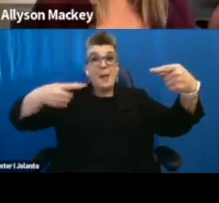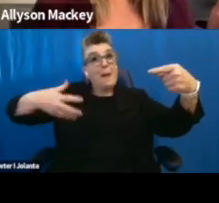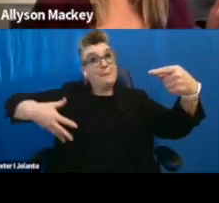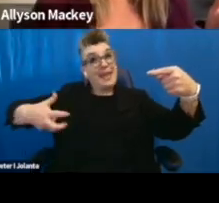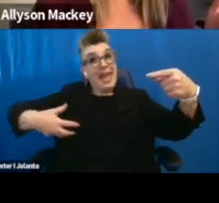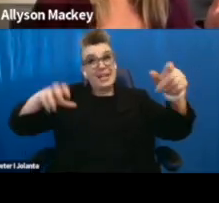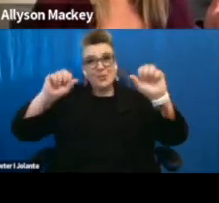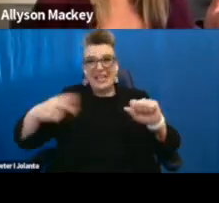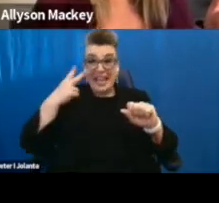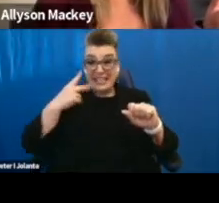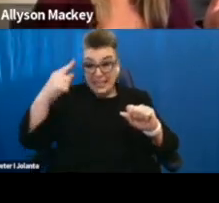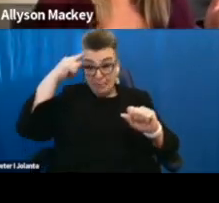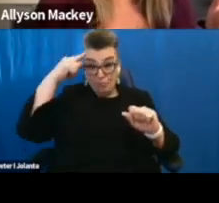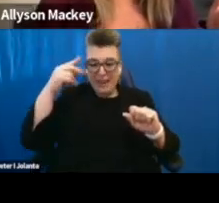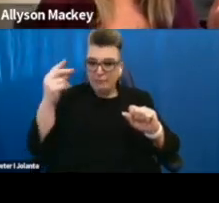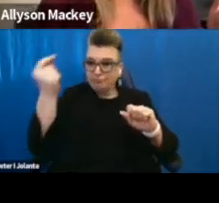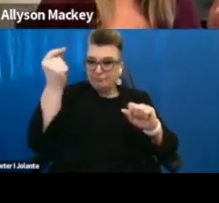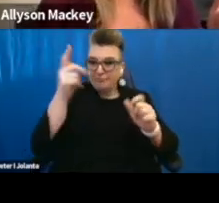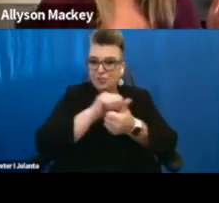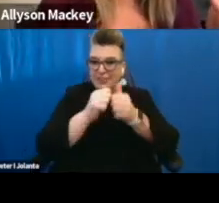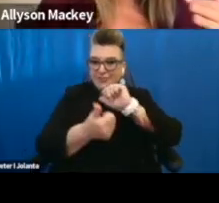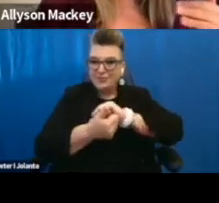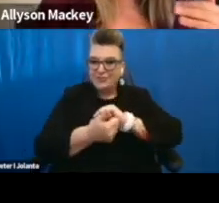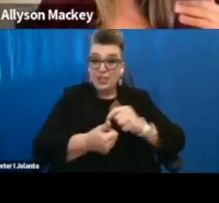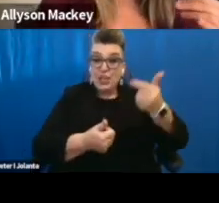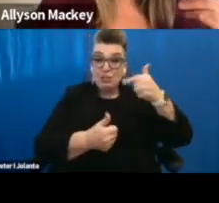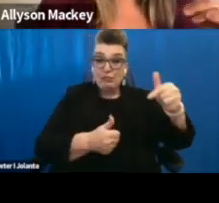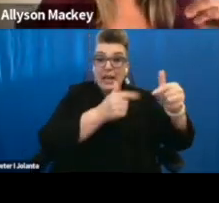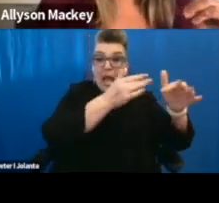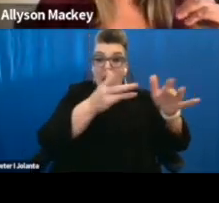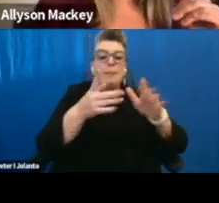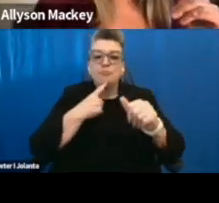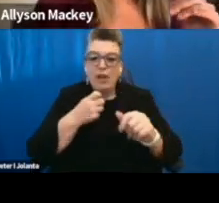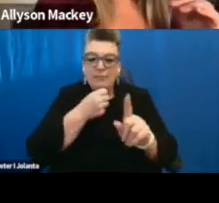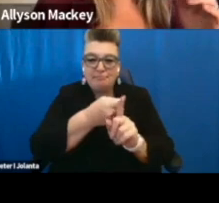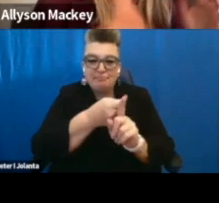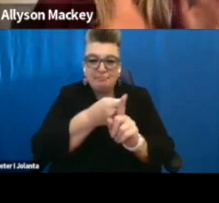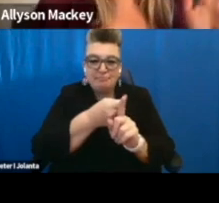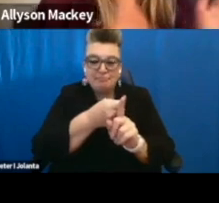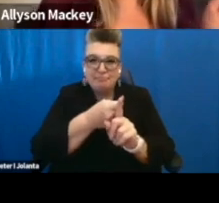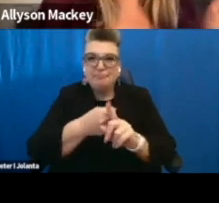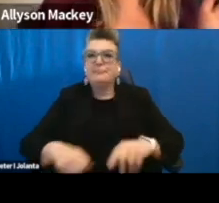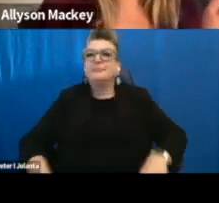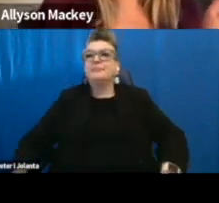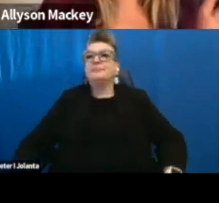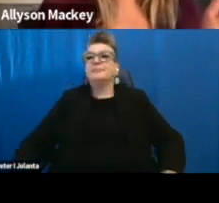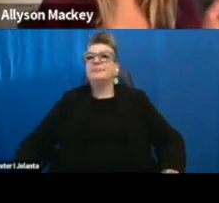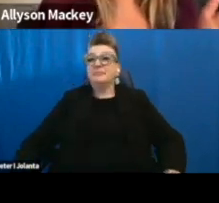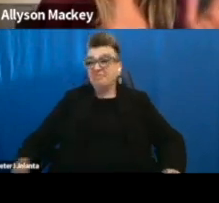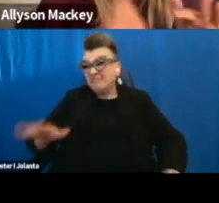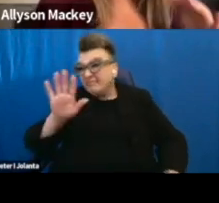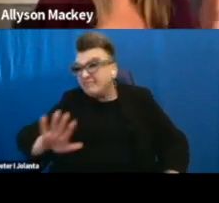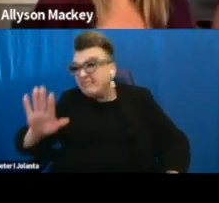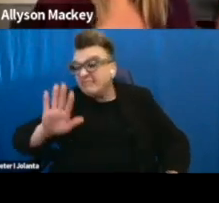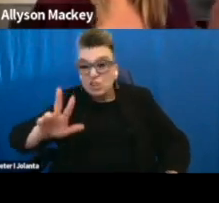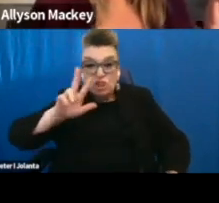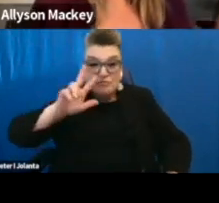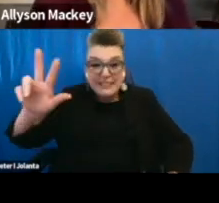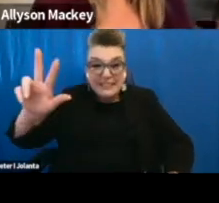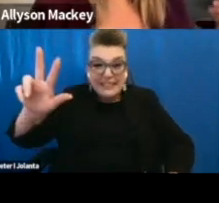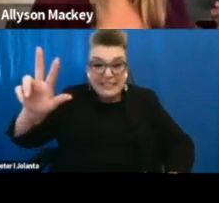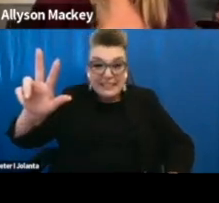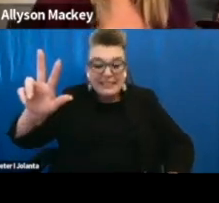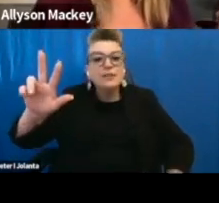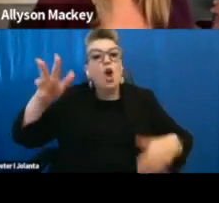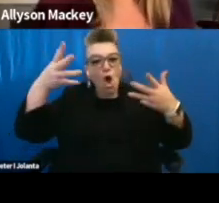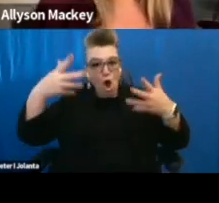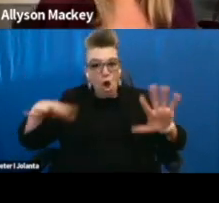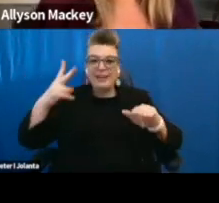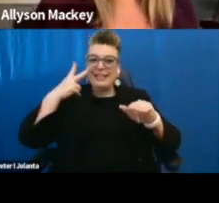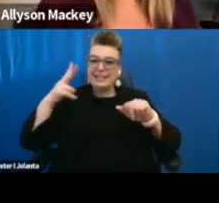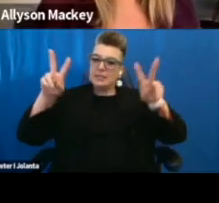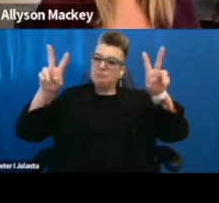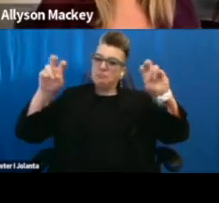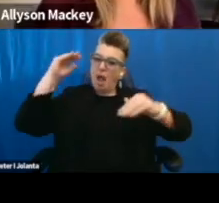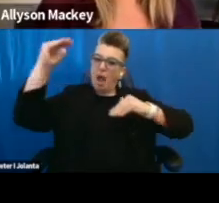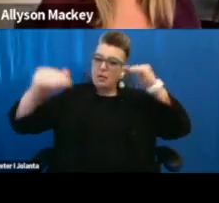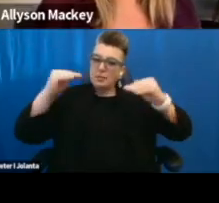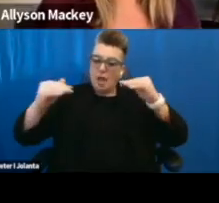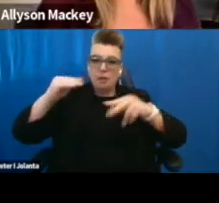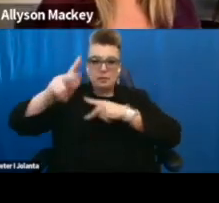quickly so by about age three we see adultlike levels of myelination